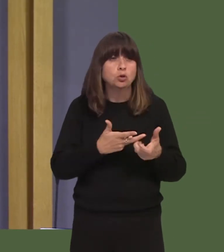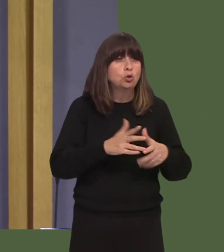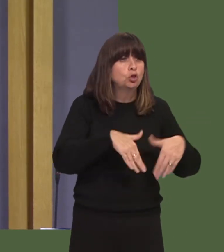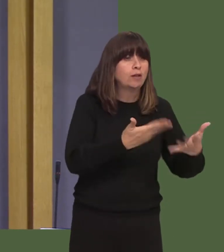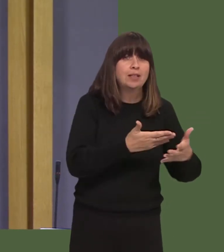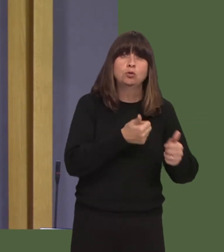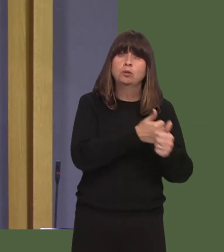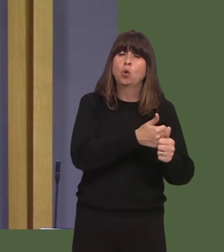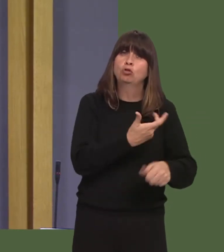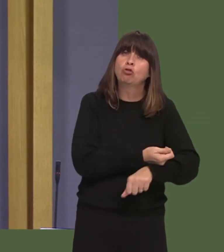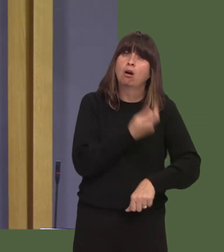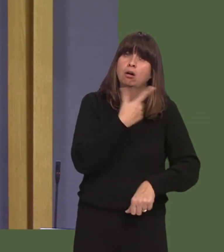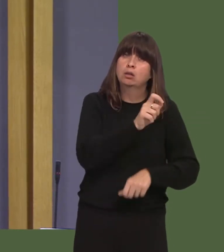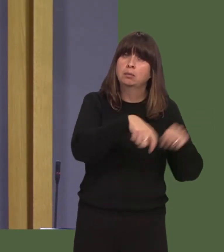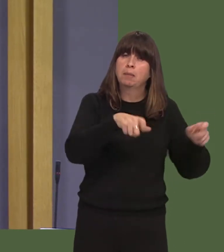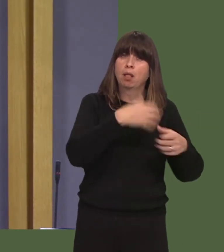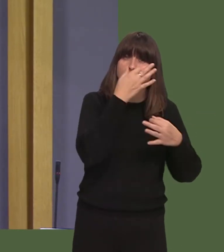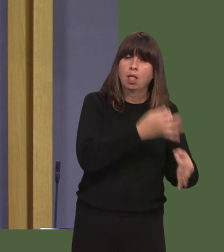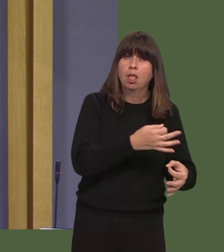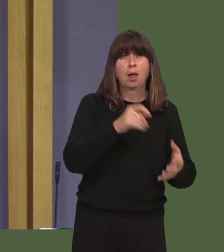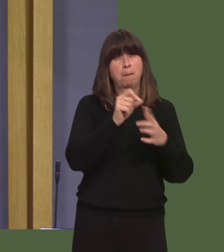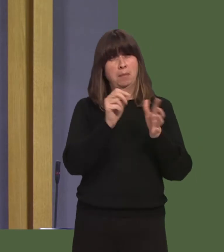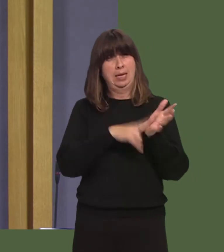I went out with police in Port Talbot only a few weeks ago, and most of the people that